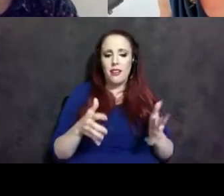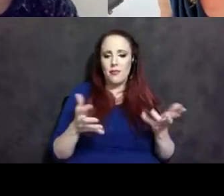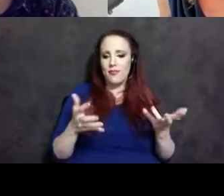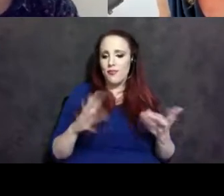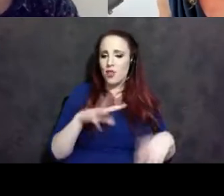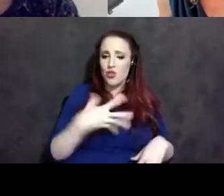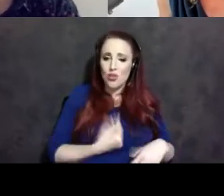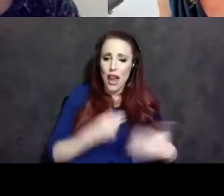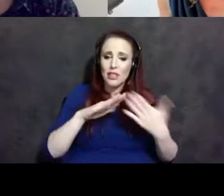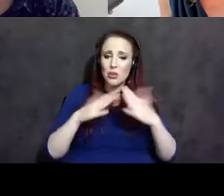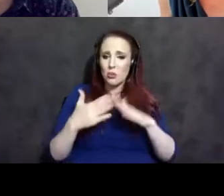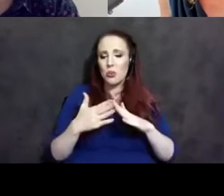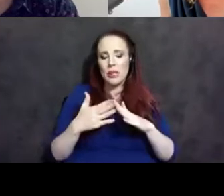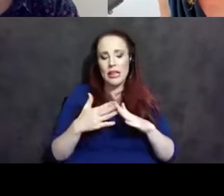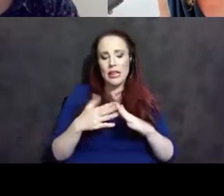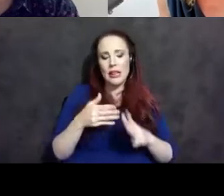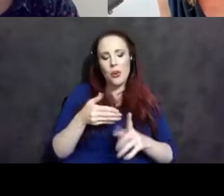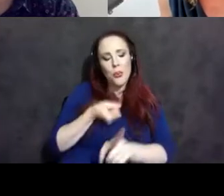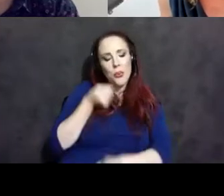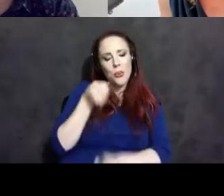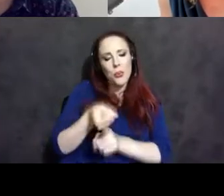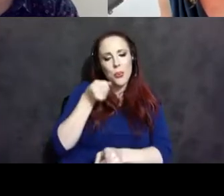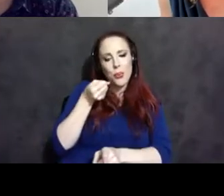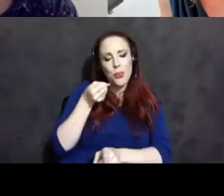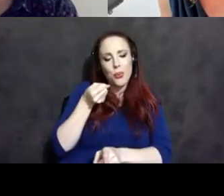community has been hit hard there.